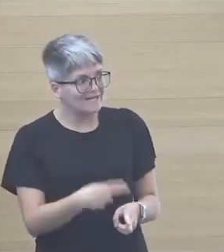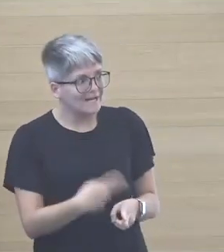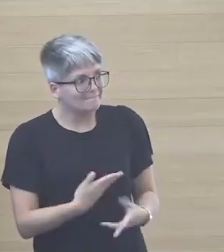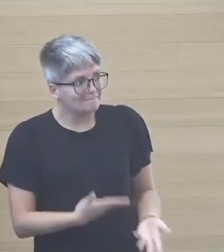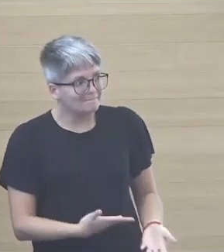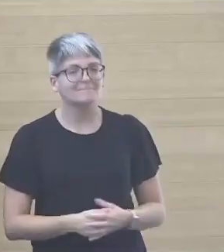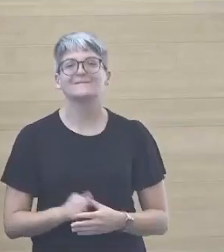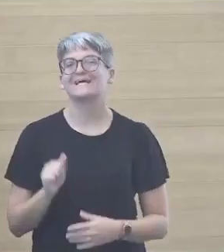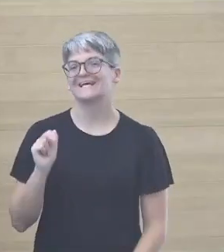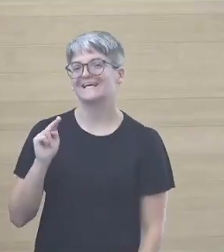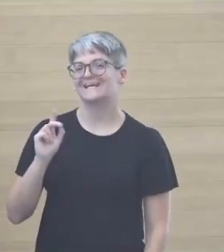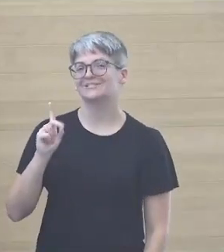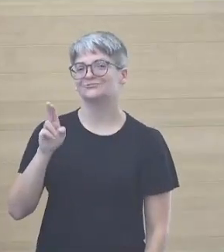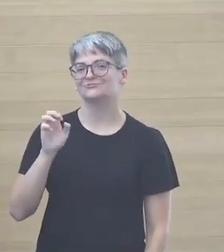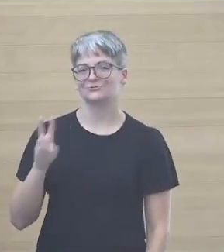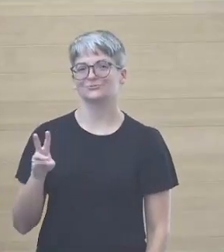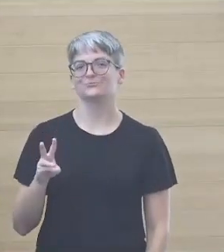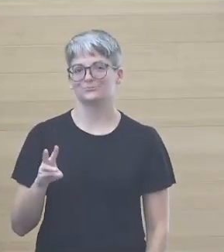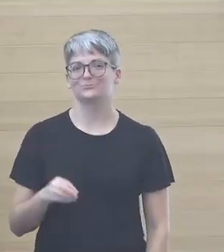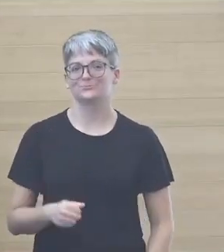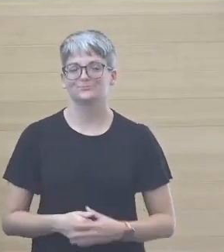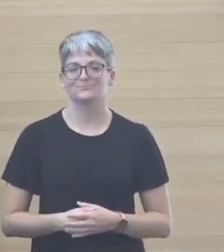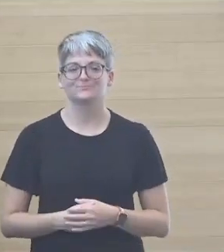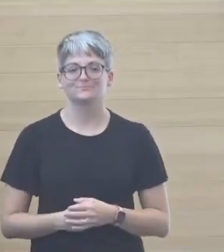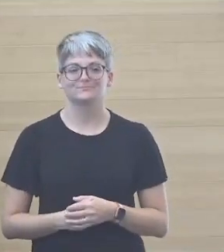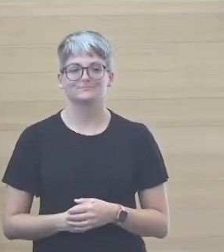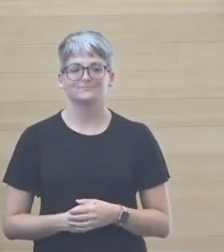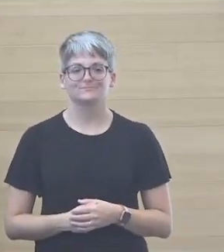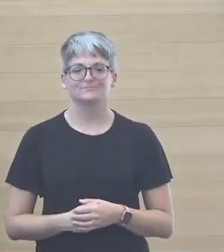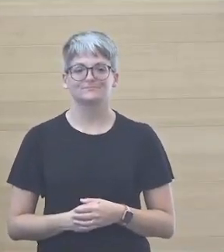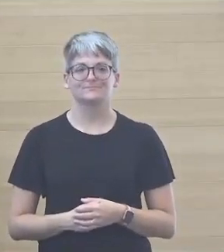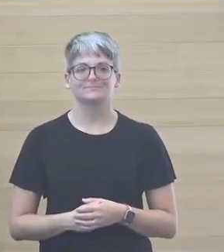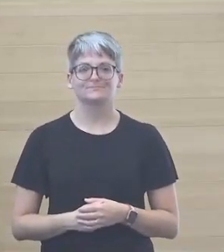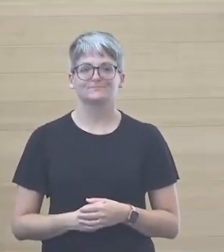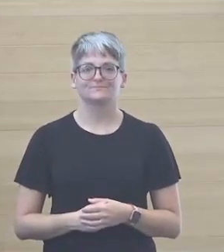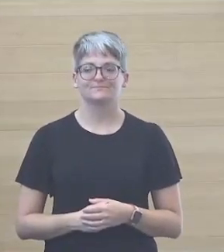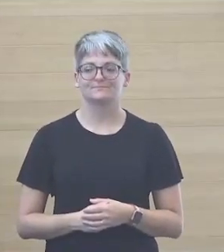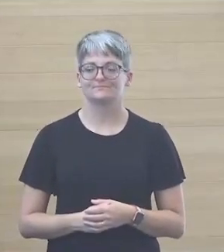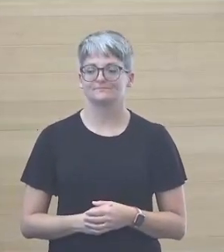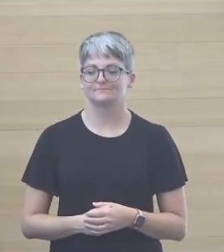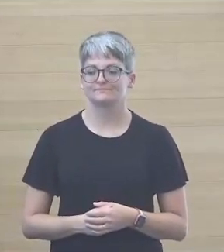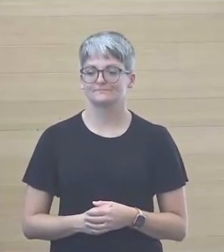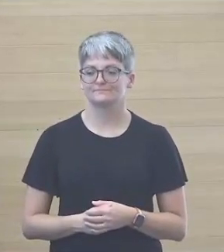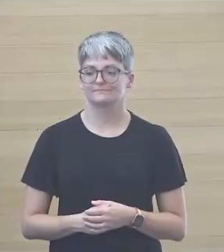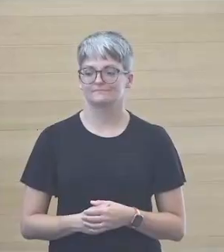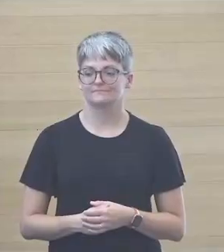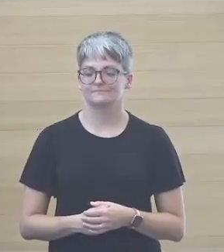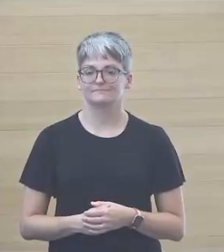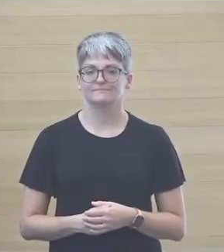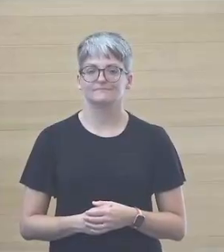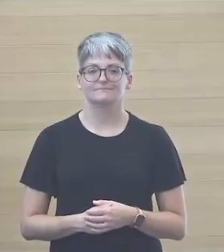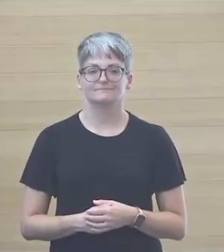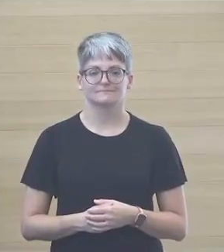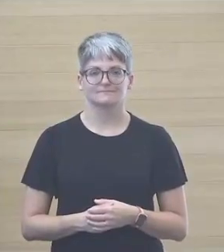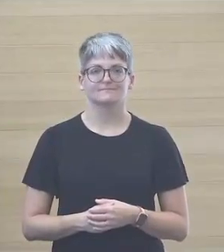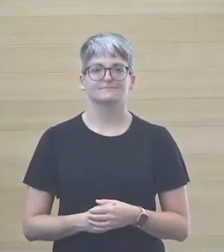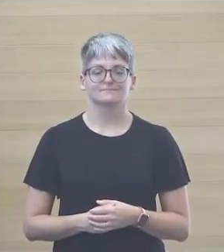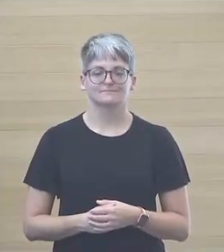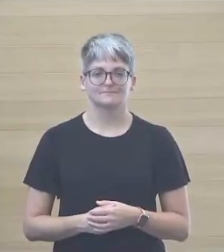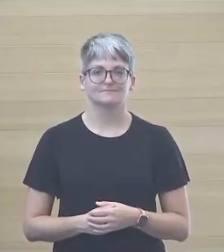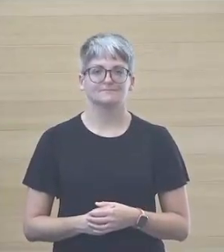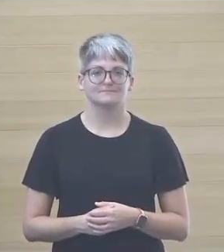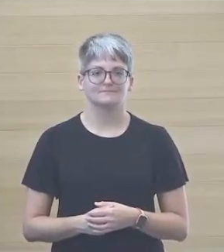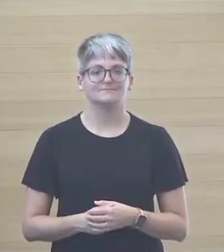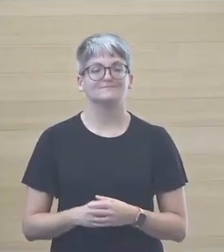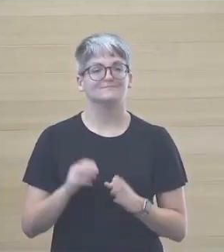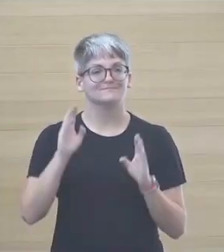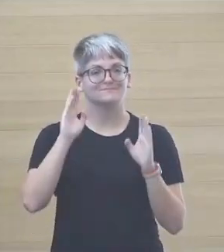Andrew. My name is also Andrew. Hi, everyone.